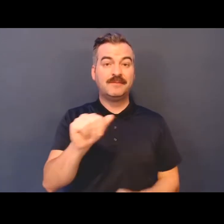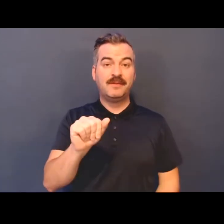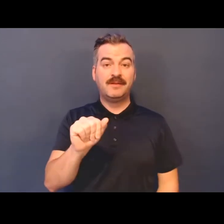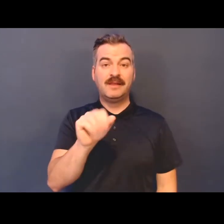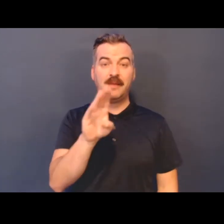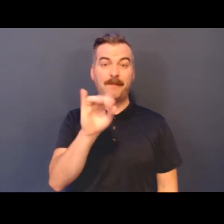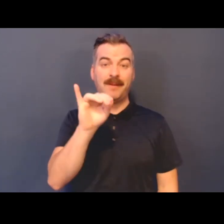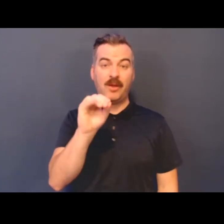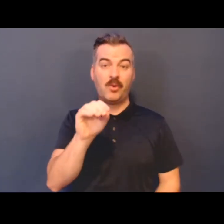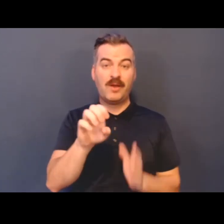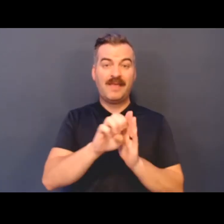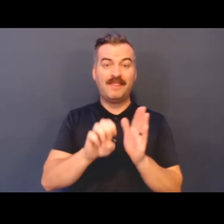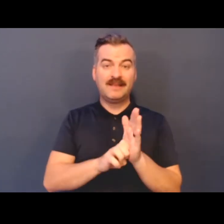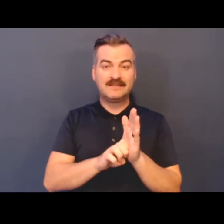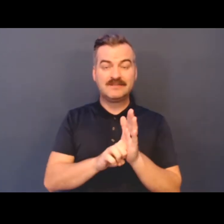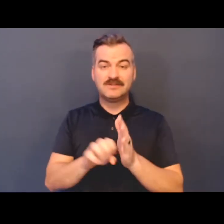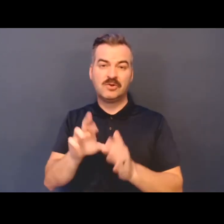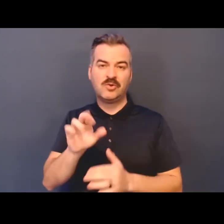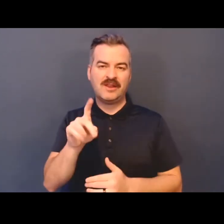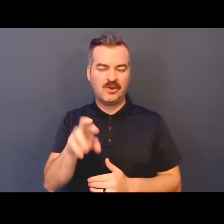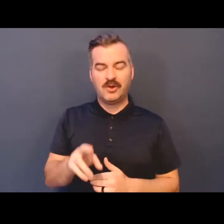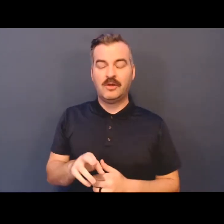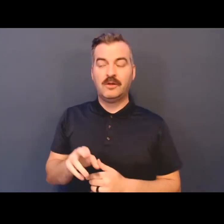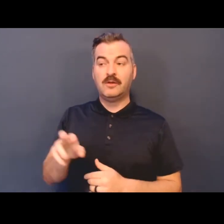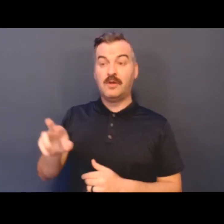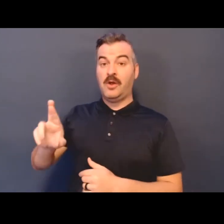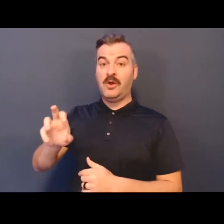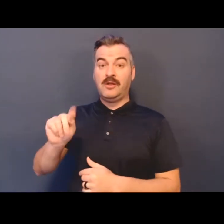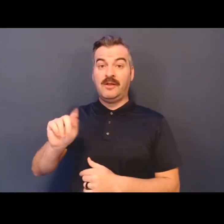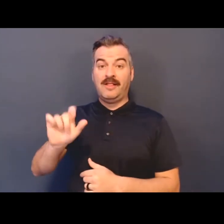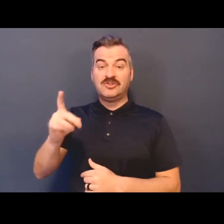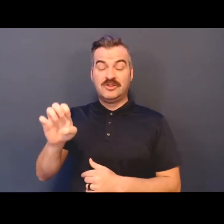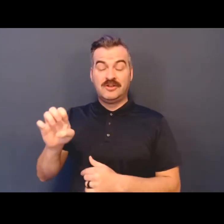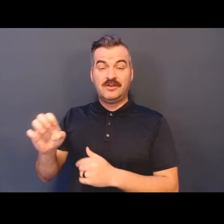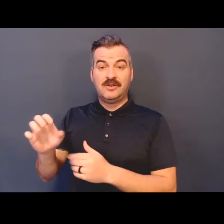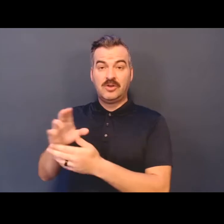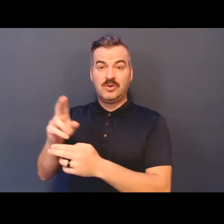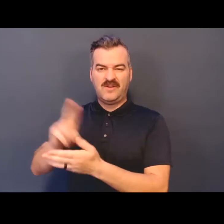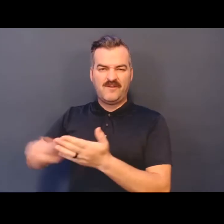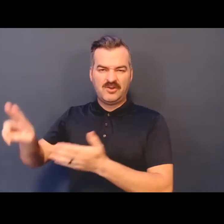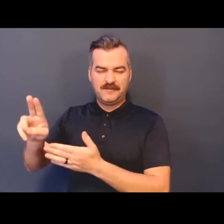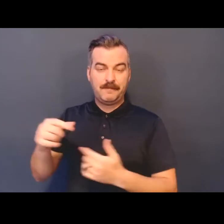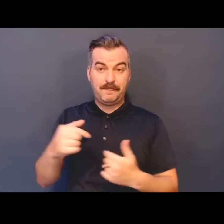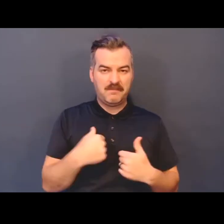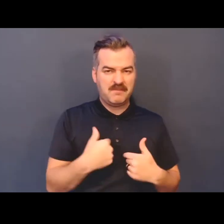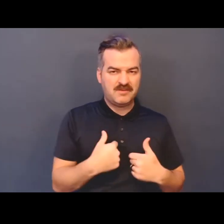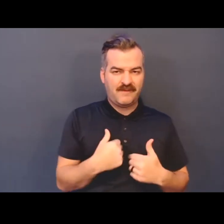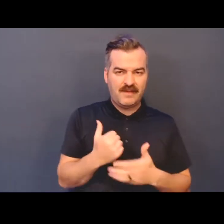out with Rutledge, I had the great joy of editing this with Christine Whistler, and